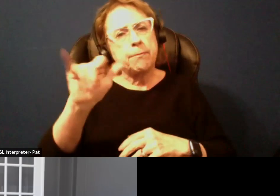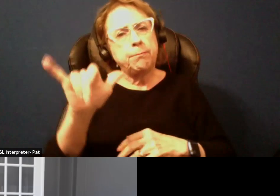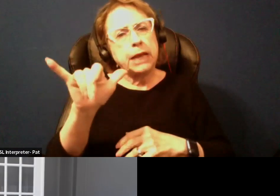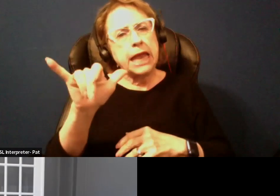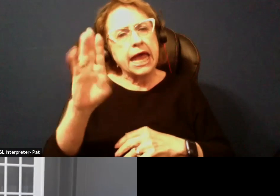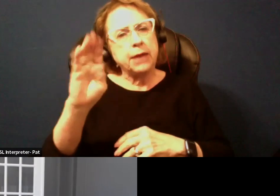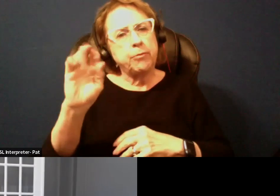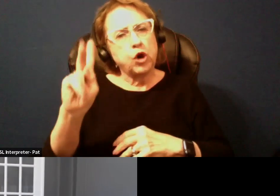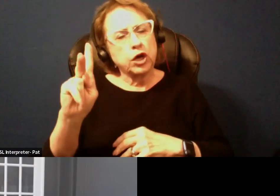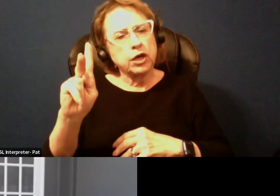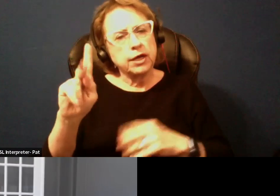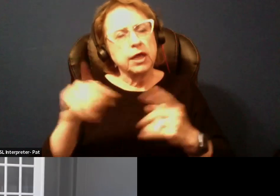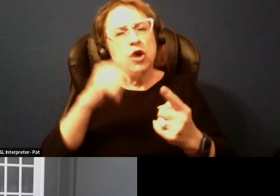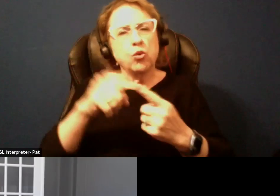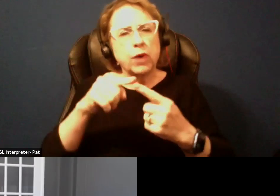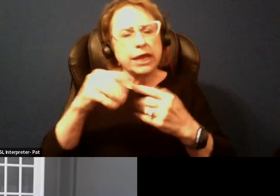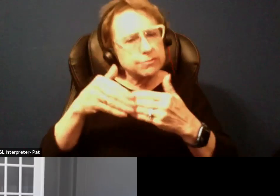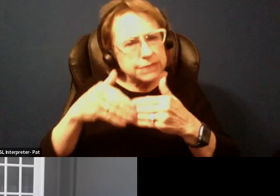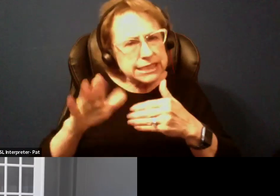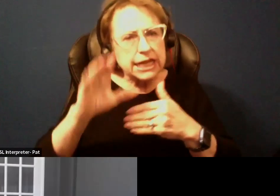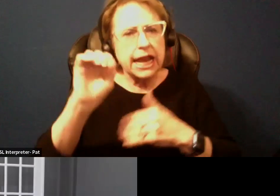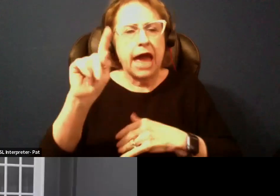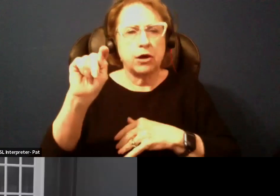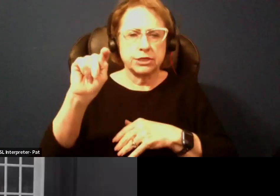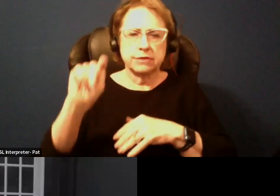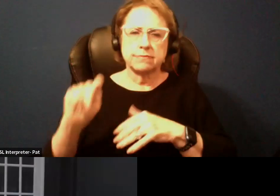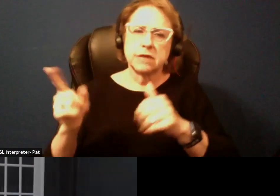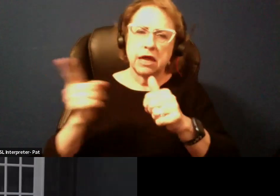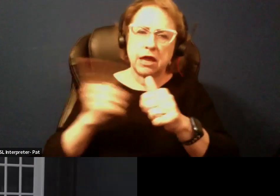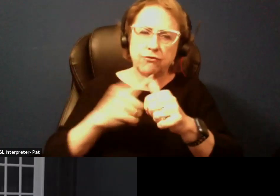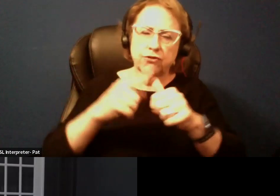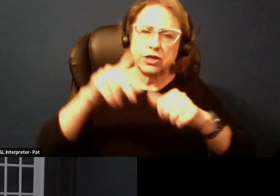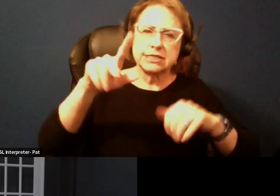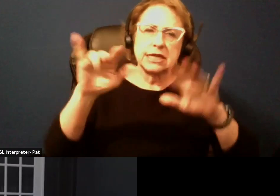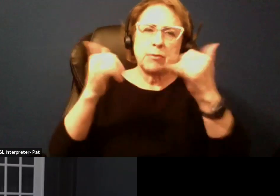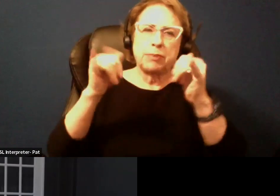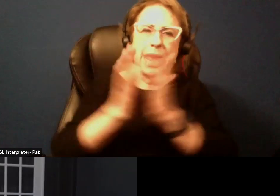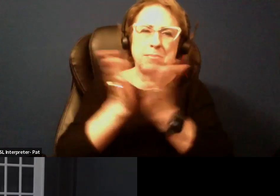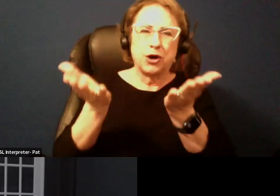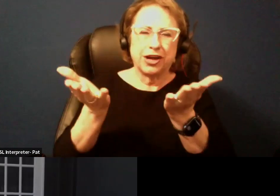Yeah, so we, there's we have the initial playbook we put out was on the BEAD program that went out